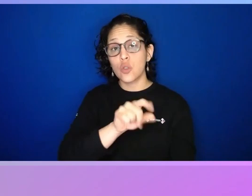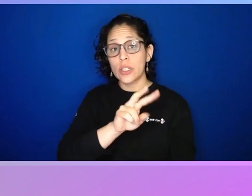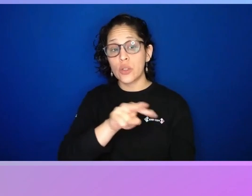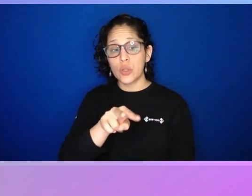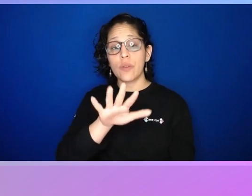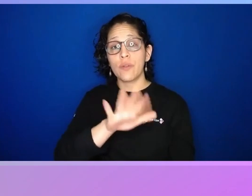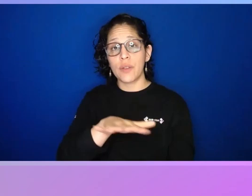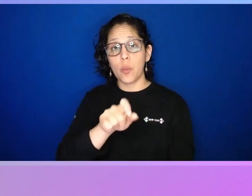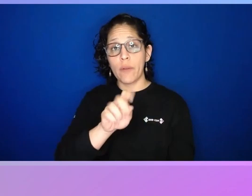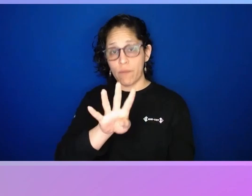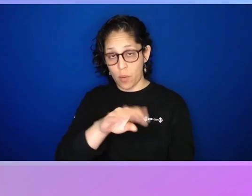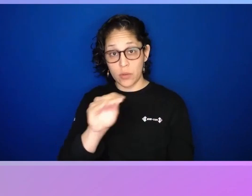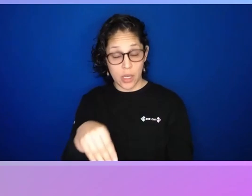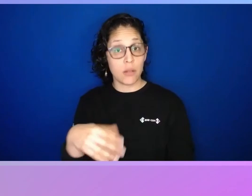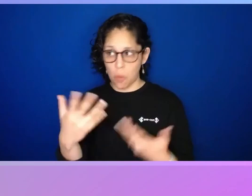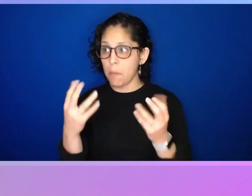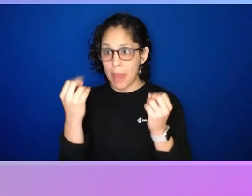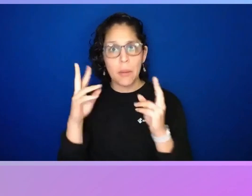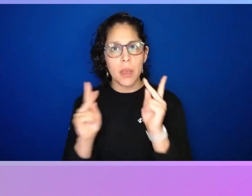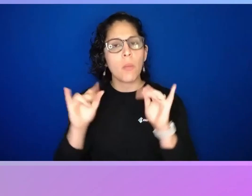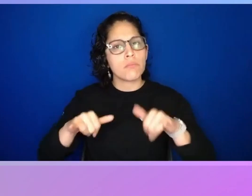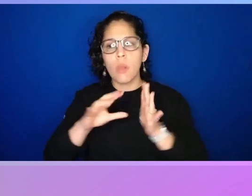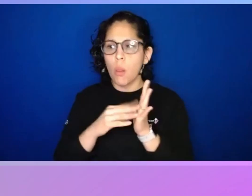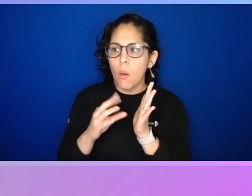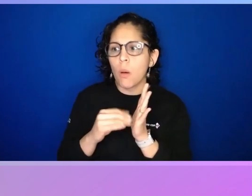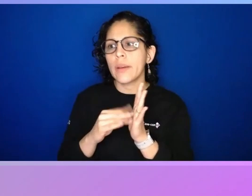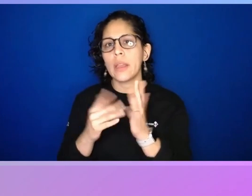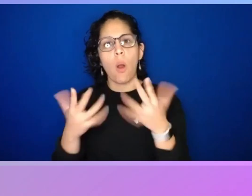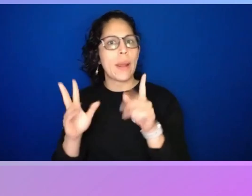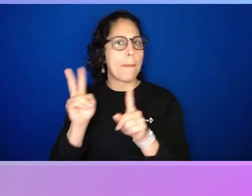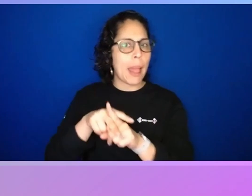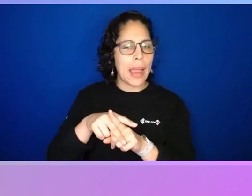option. This idea of getting it a little bit more broad and saying this needs to have an